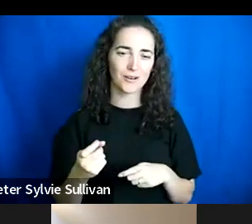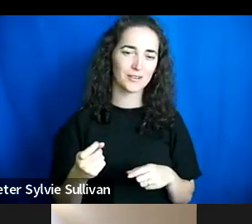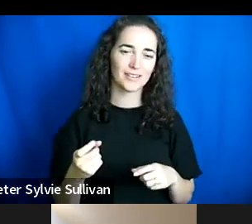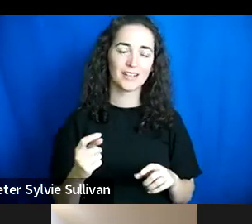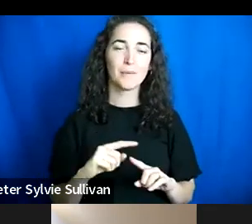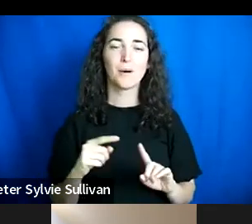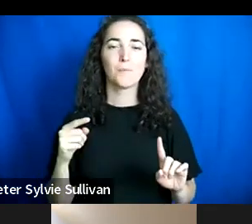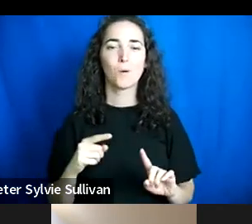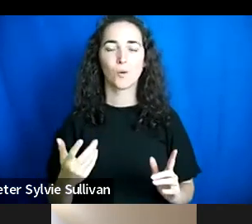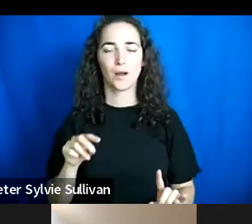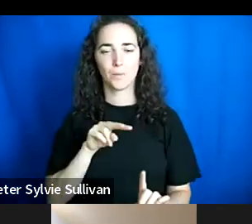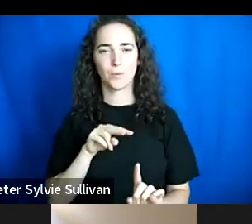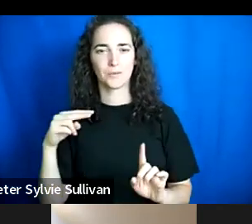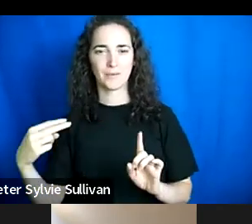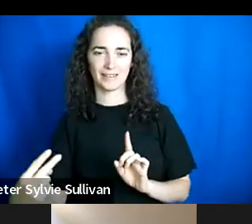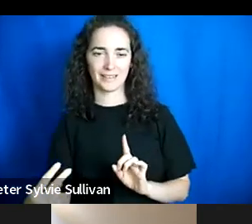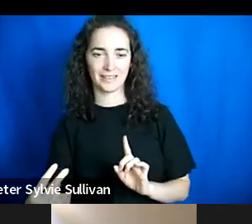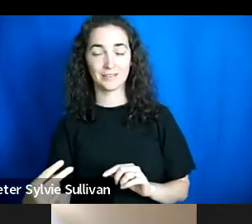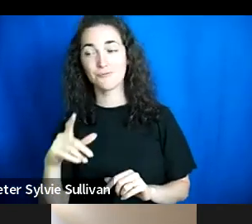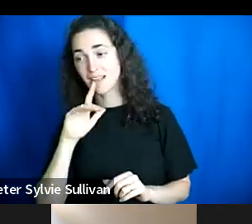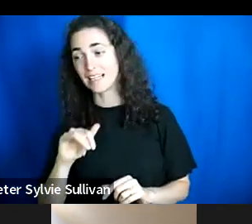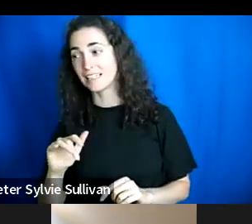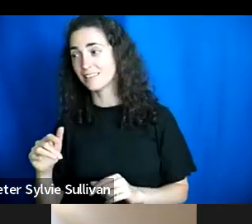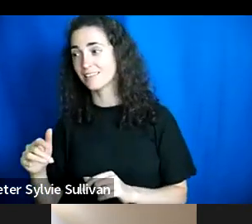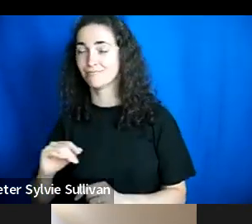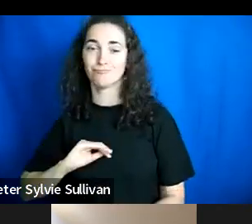We it's about perspective and it actually can be a reward as well.